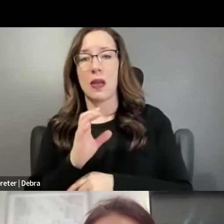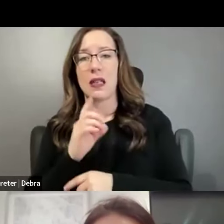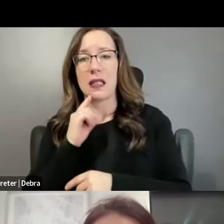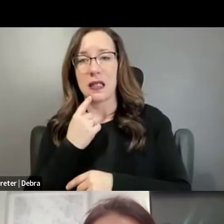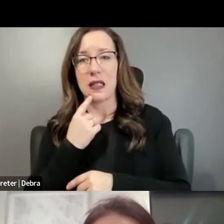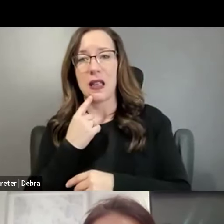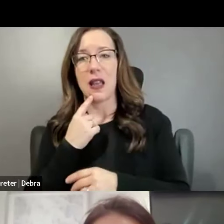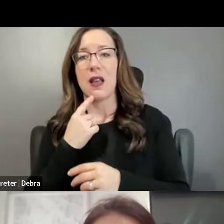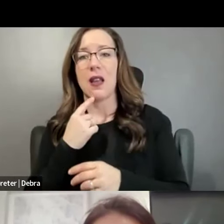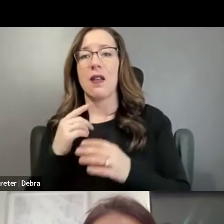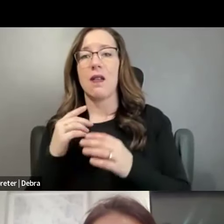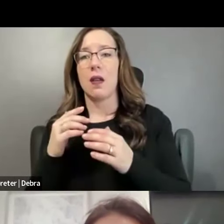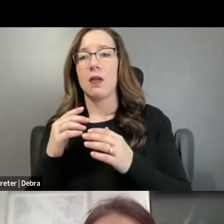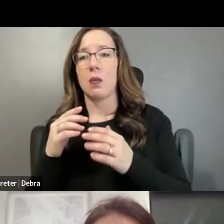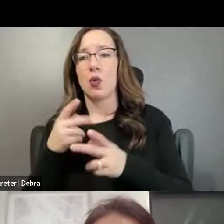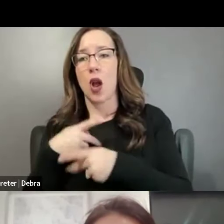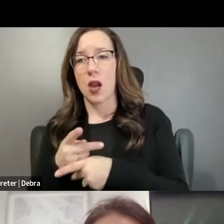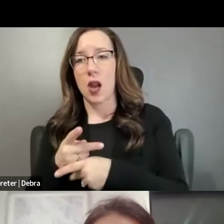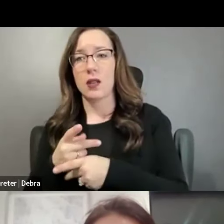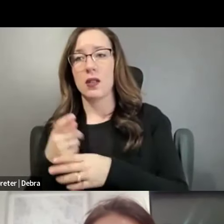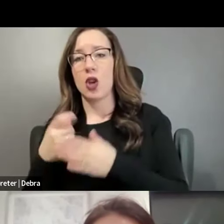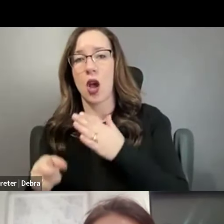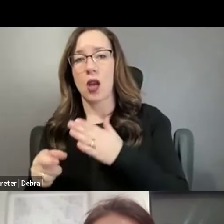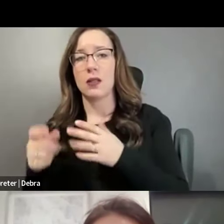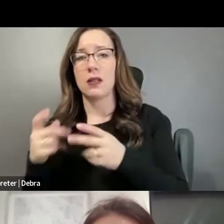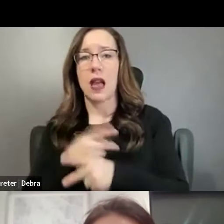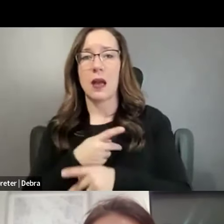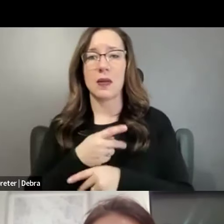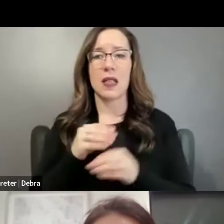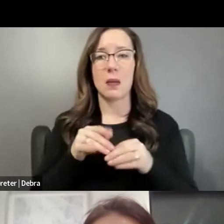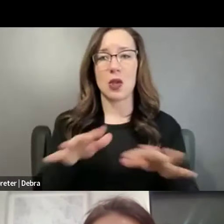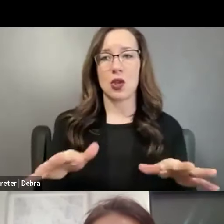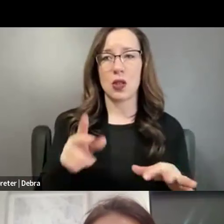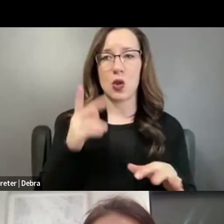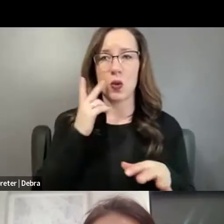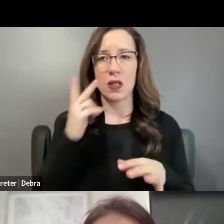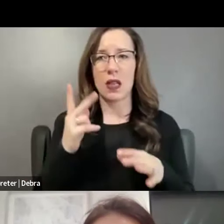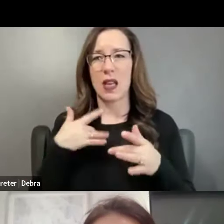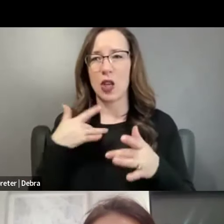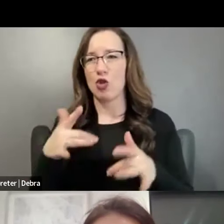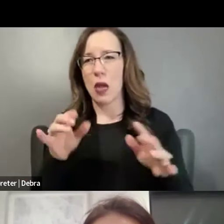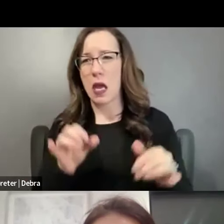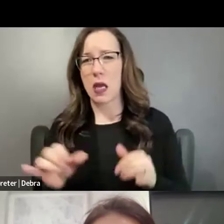If you see a trend toward that more accurate accounting with folks using your system